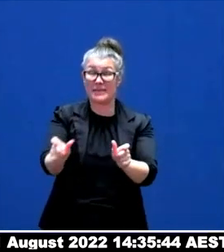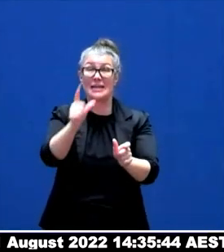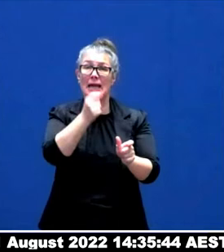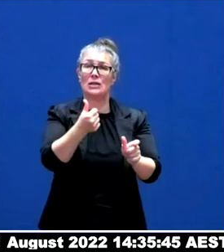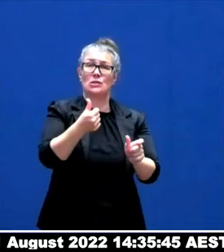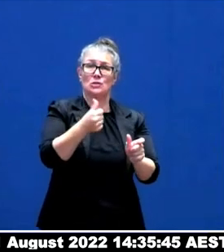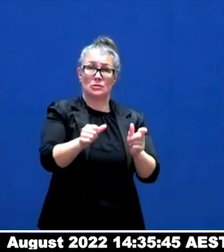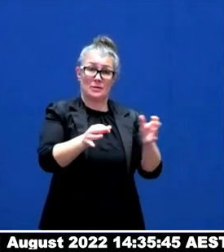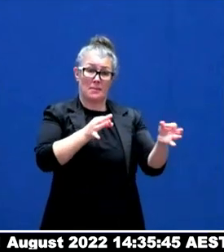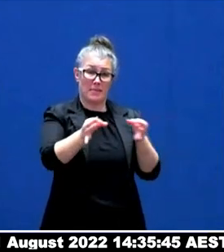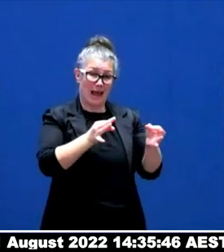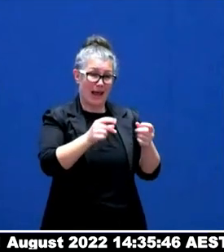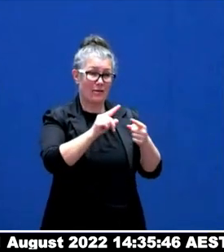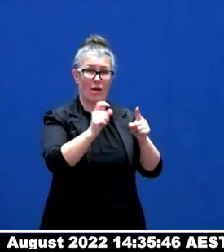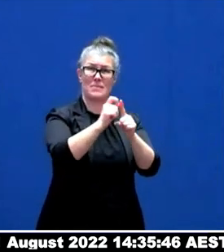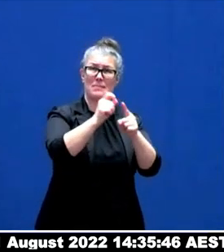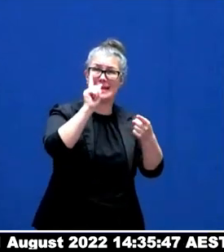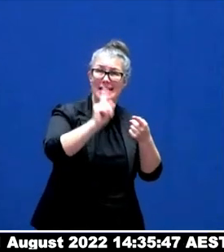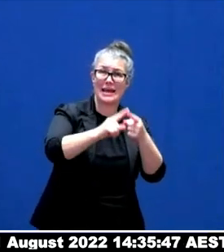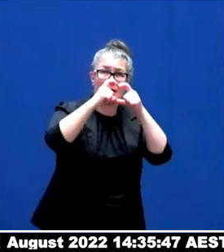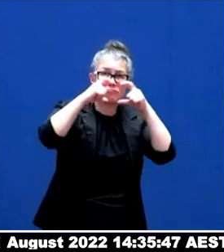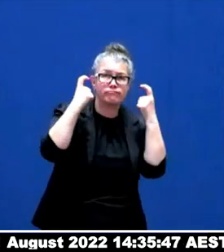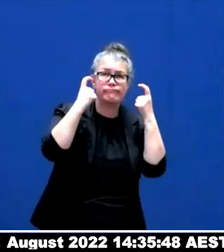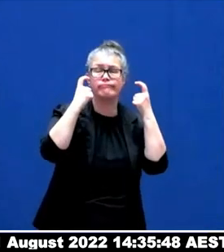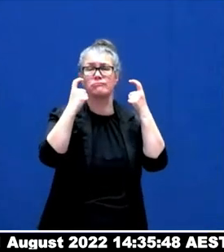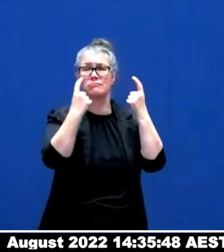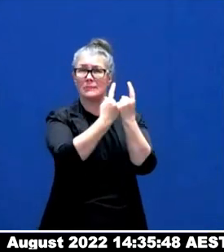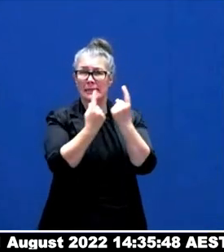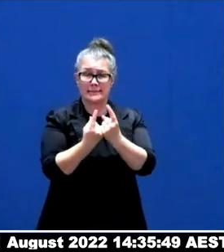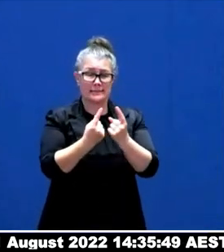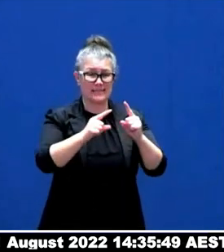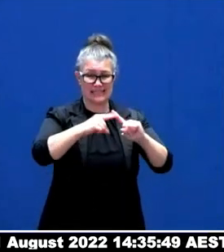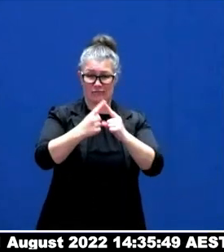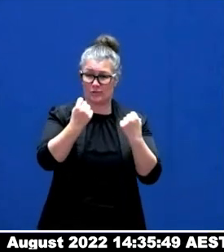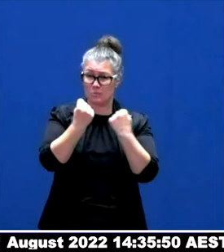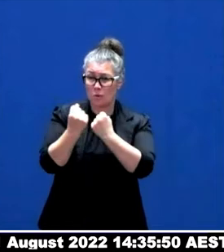So, things like PPE, different supports for when people are in lockdown.